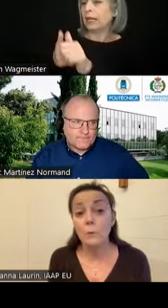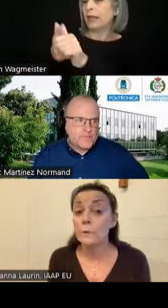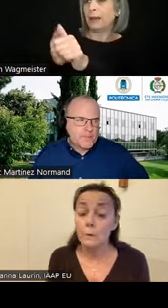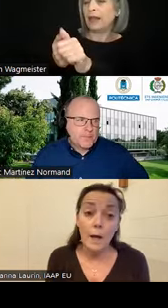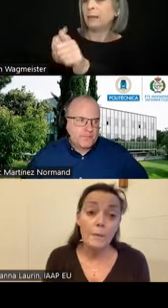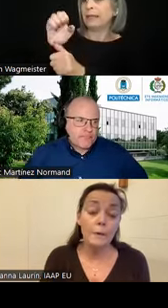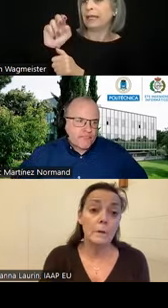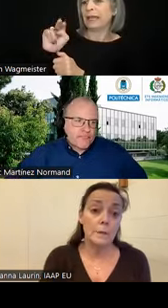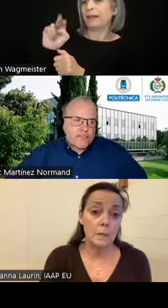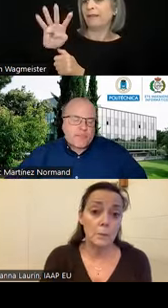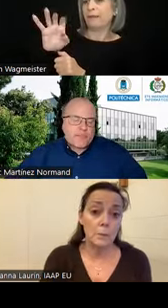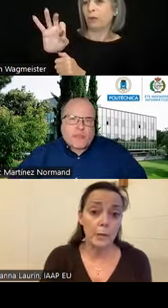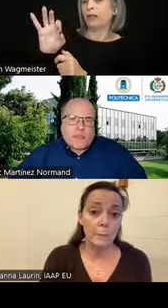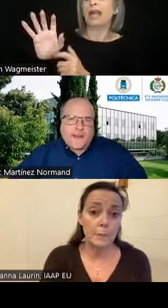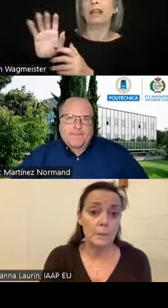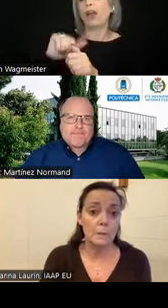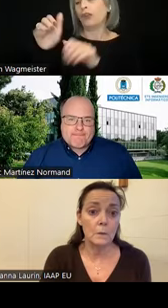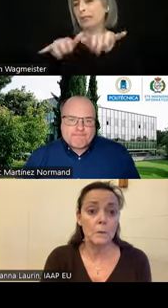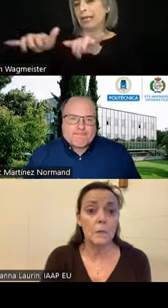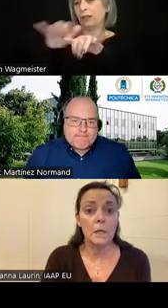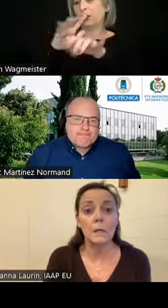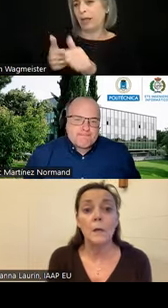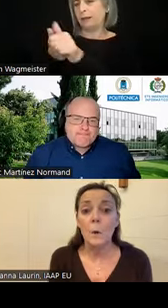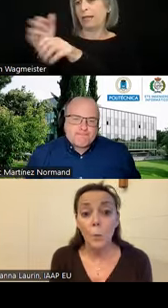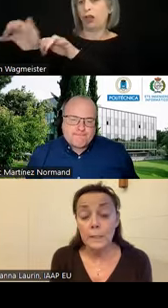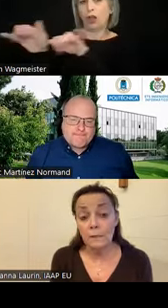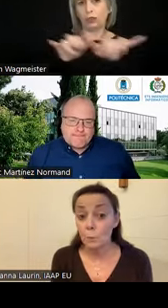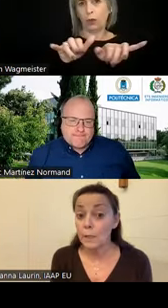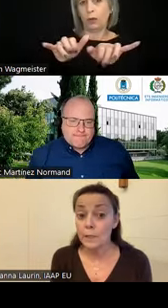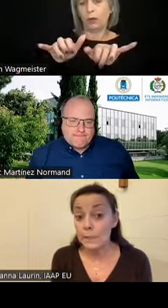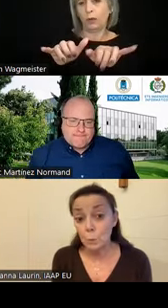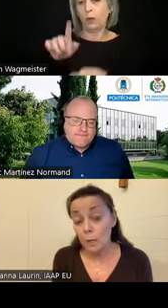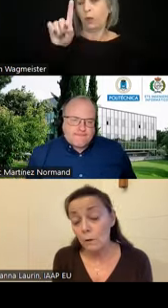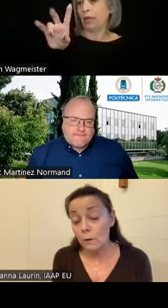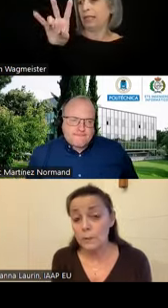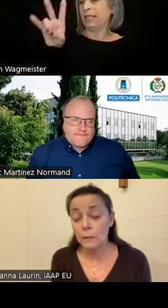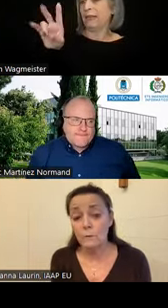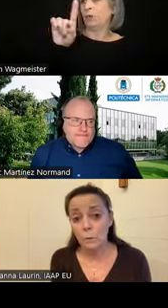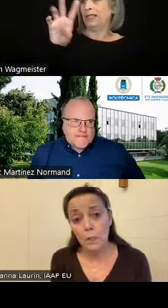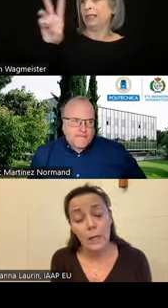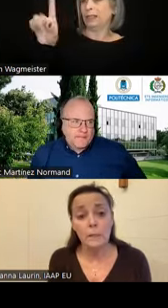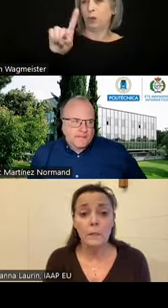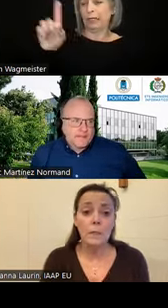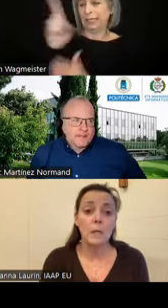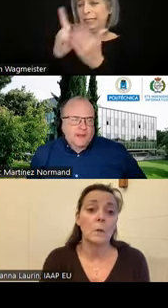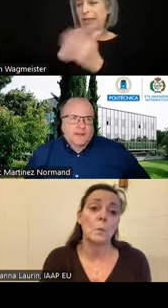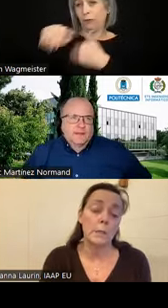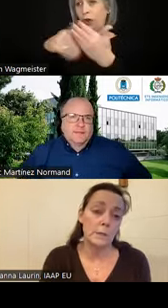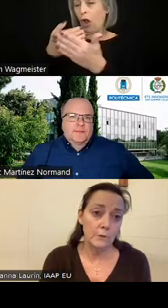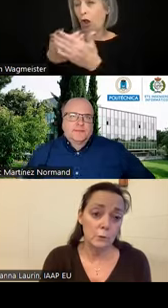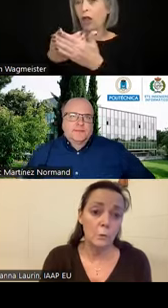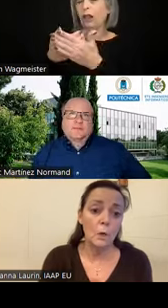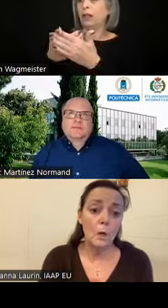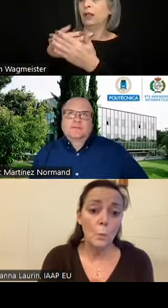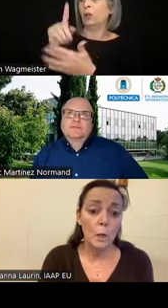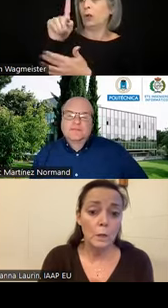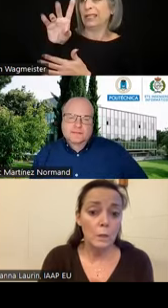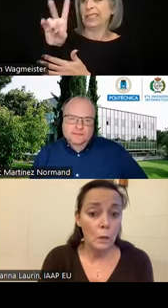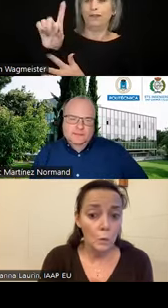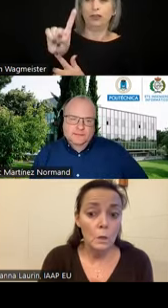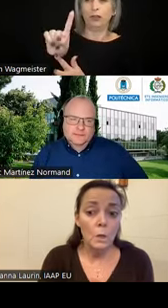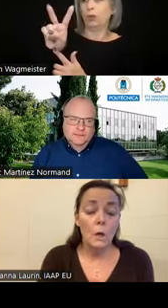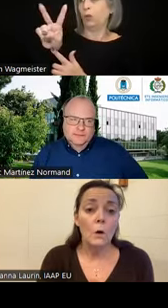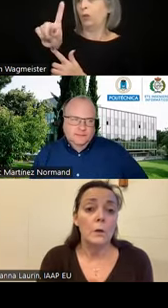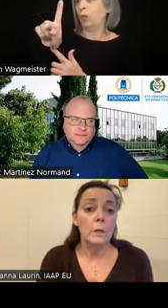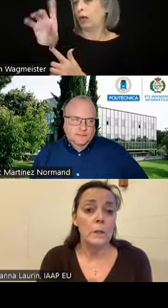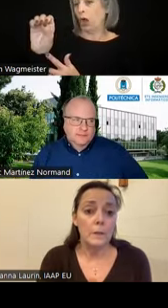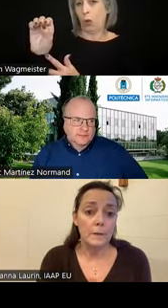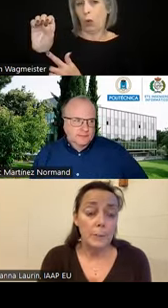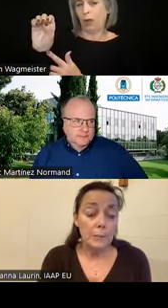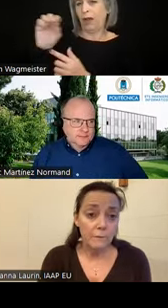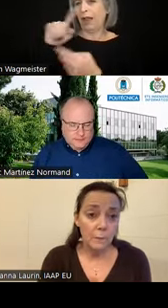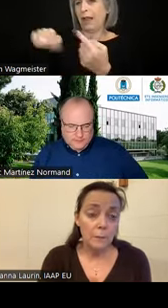but also other standards will be updated. So the EN on design for all and the built environment,